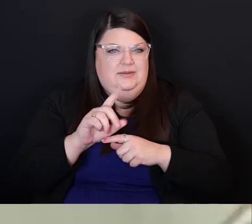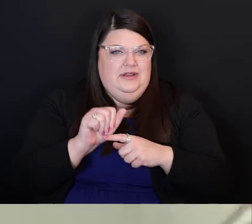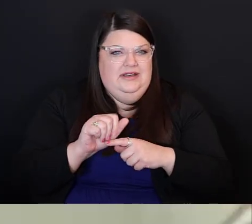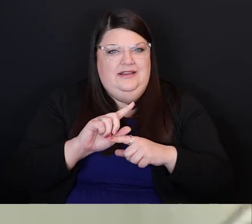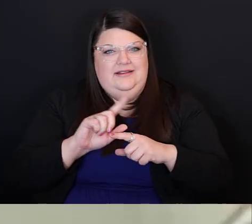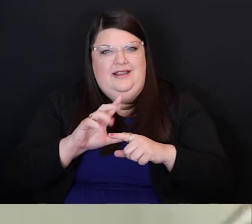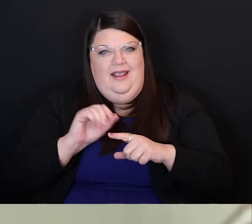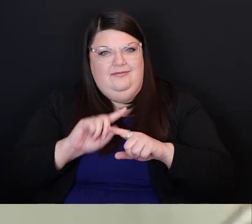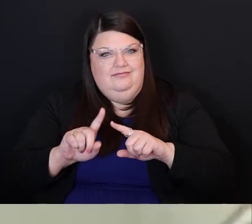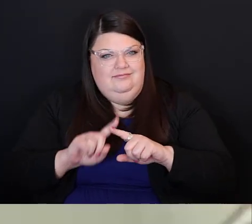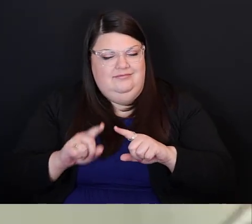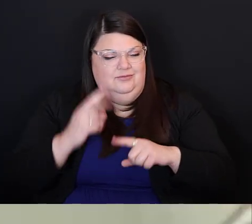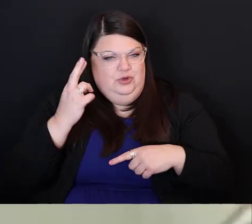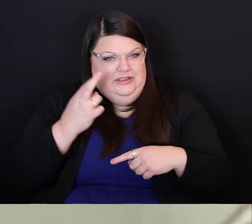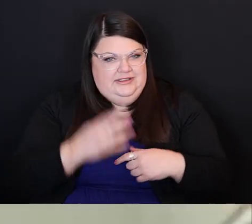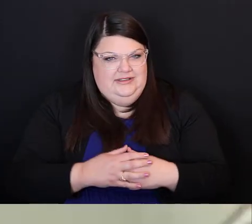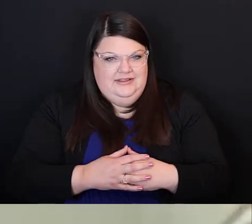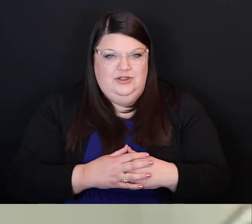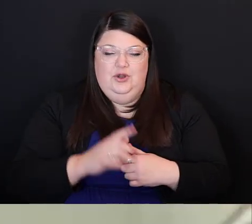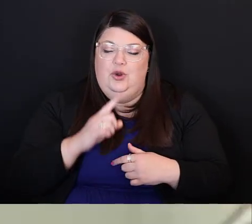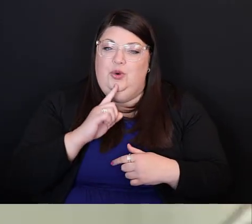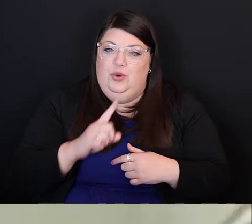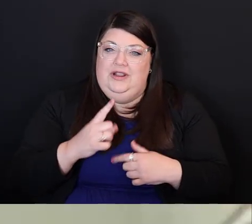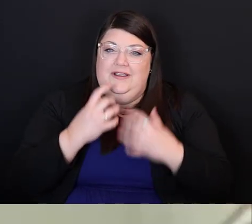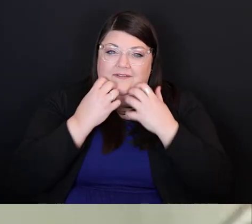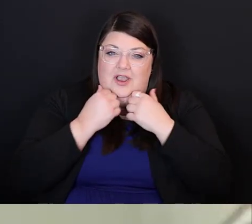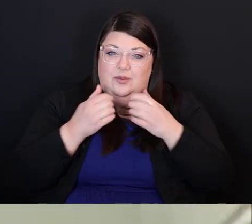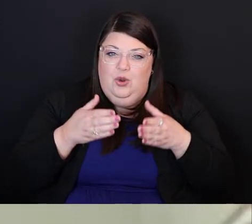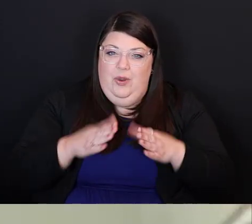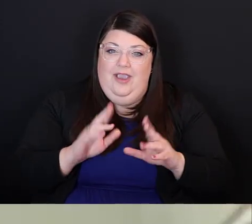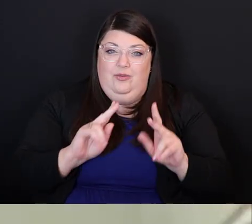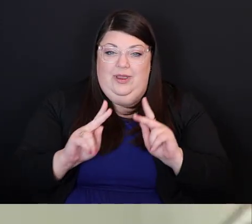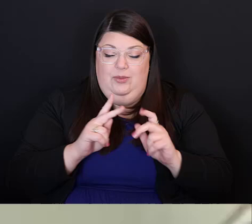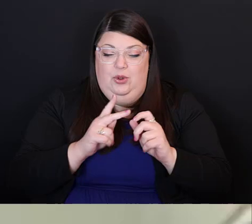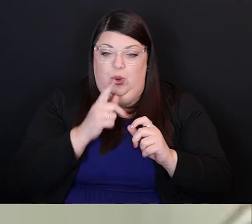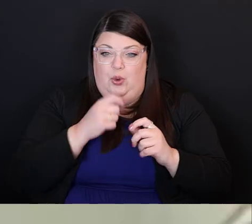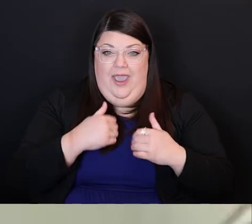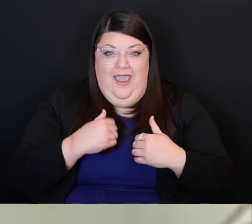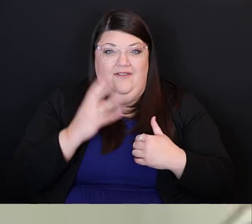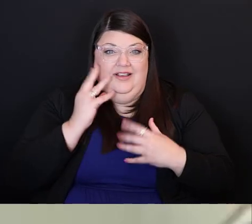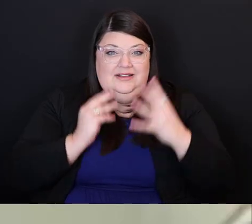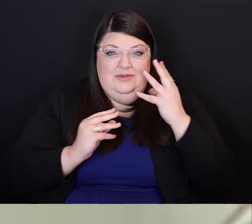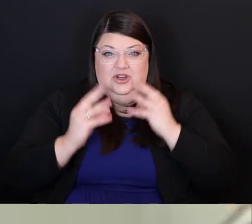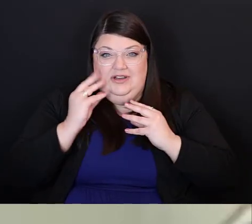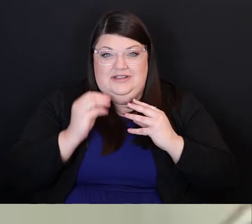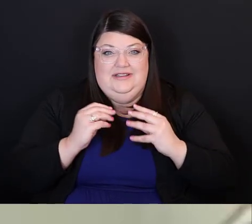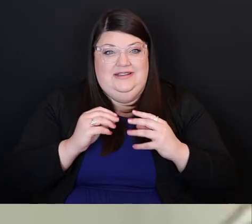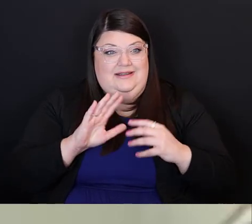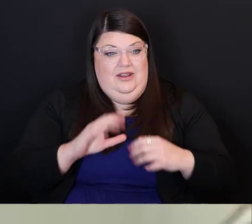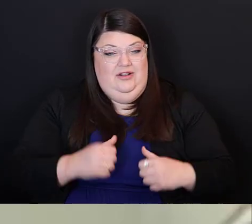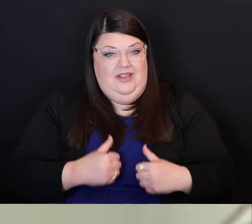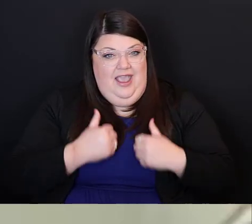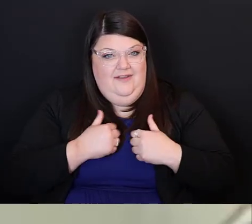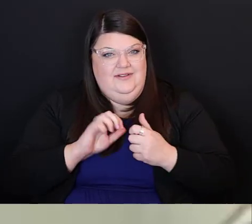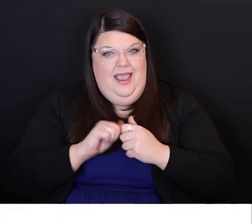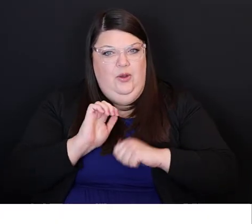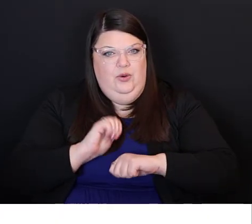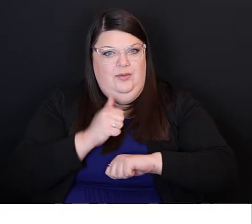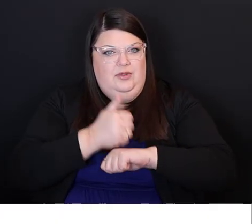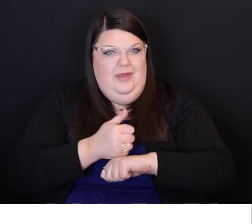So this is a really valuable way for people with lived experiences to be part of the design and implementation of products in the future beyond what we are